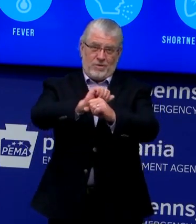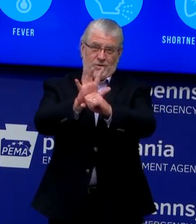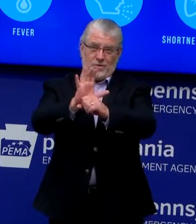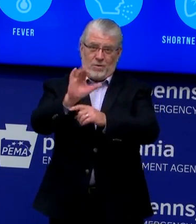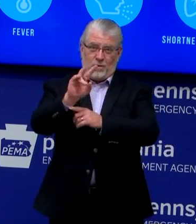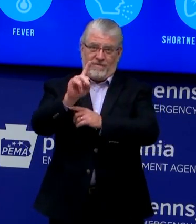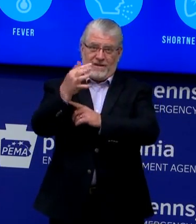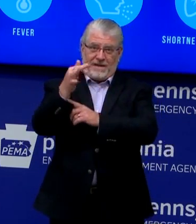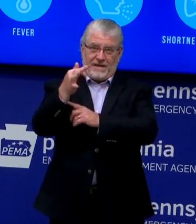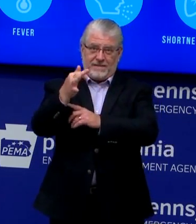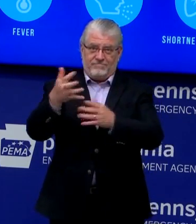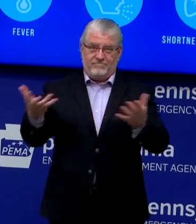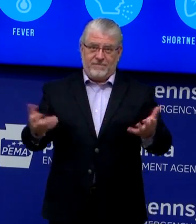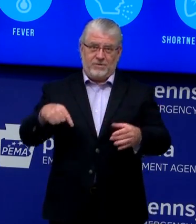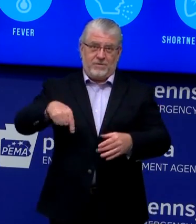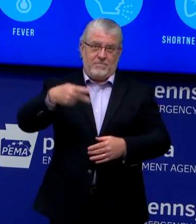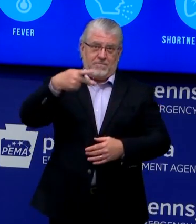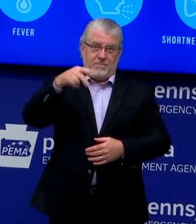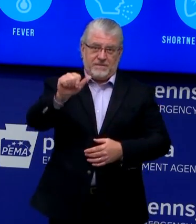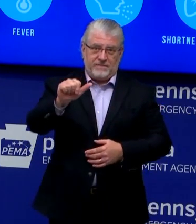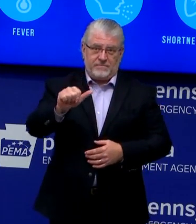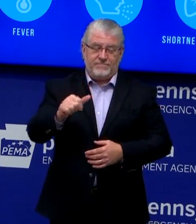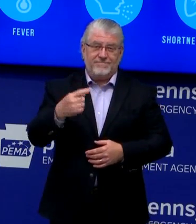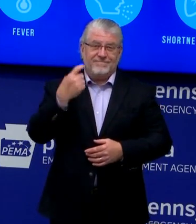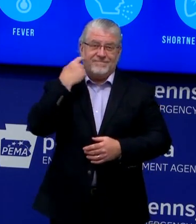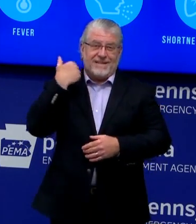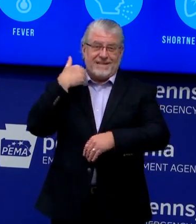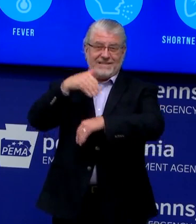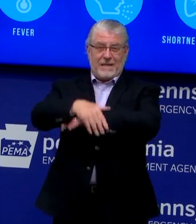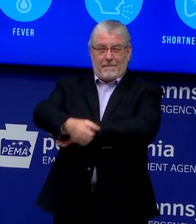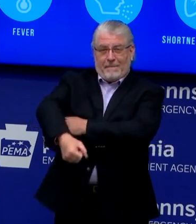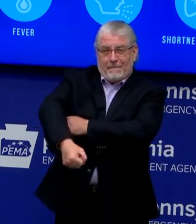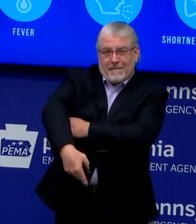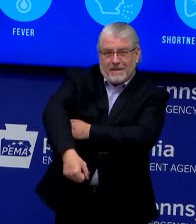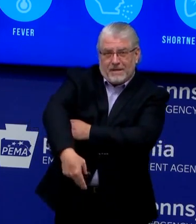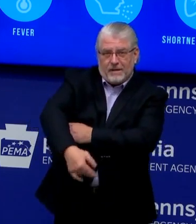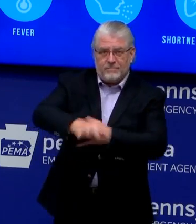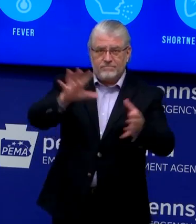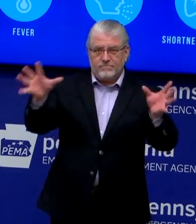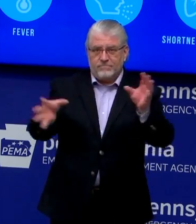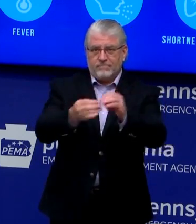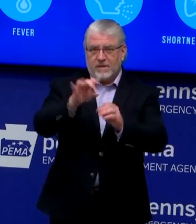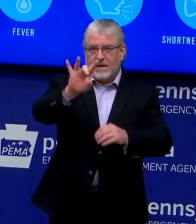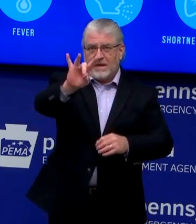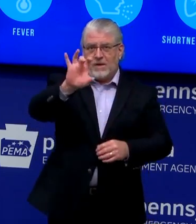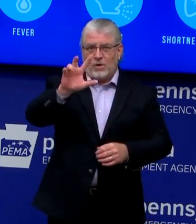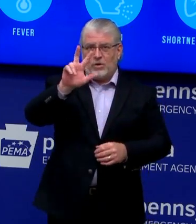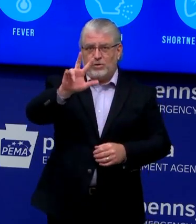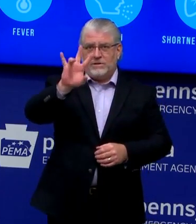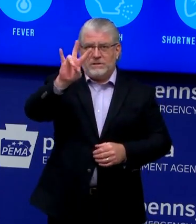HERE IS OUR LATEST UPDATE ON COVID 19 IN PENNSYLVANIA.